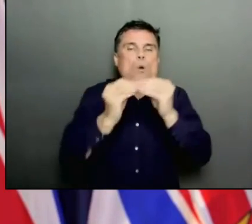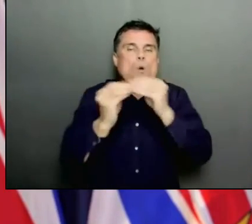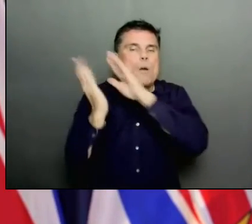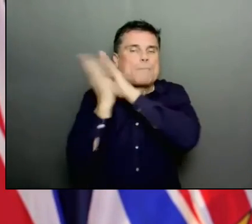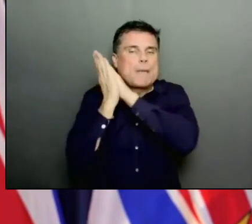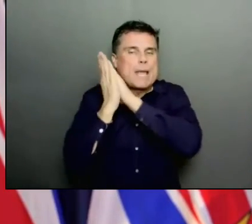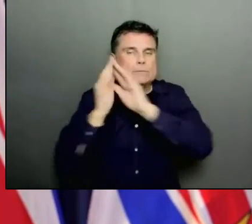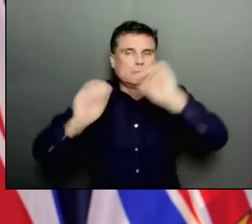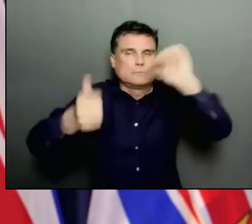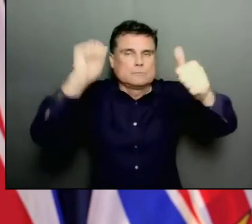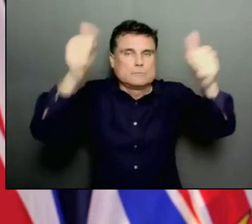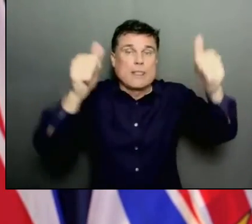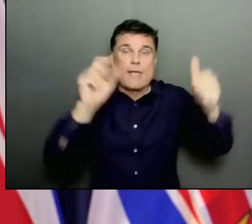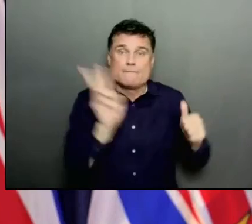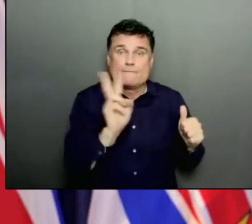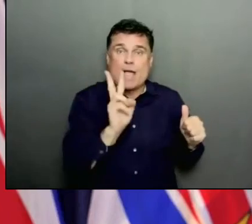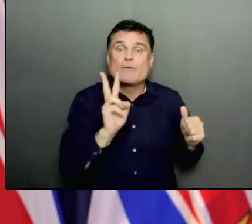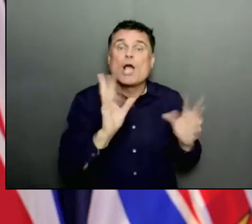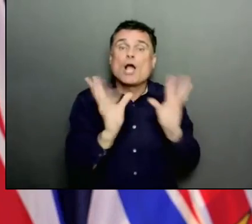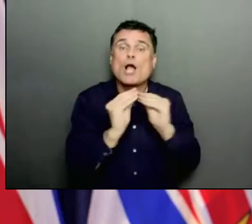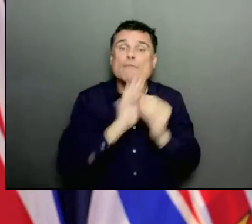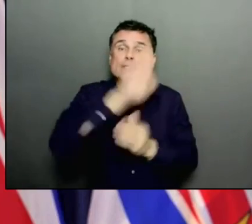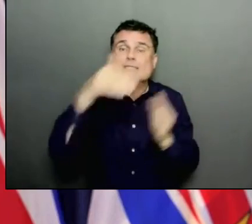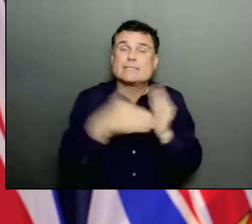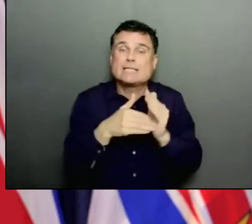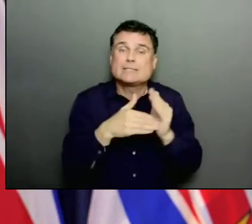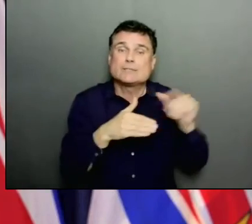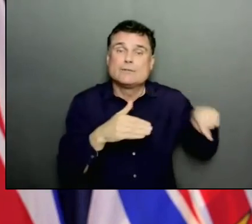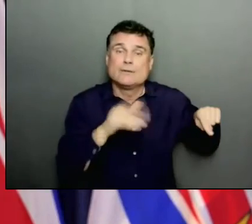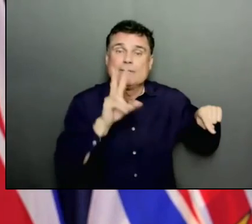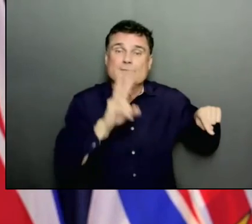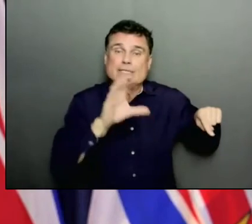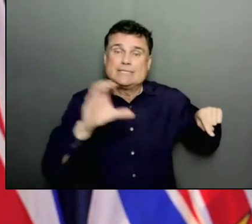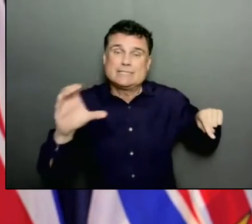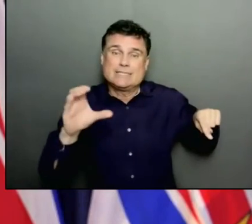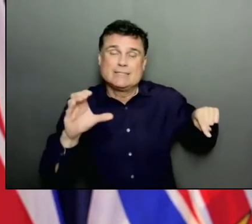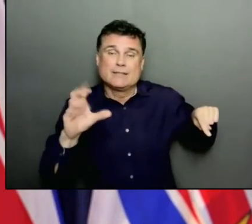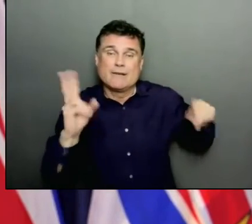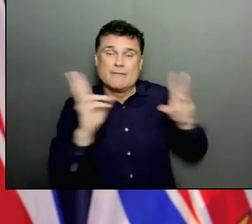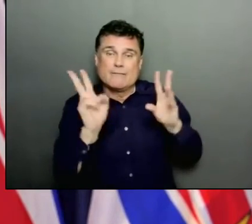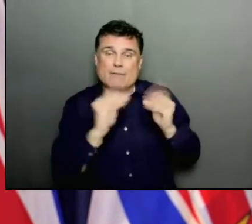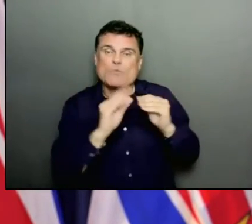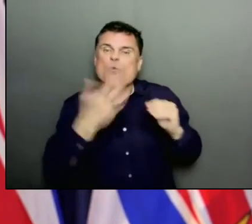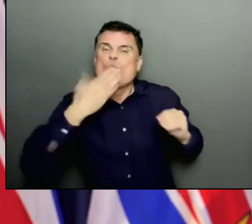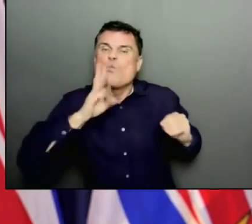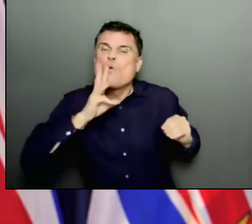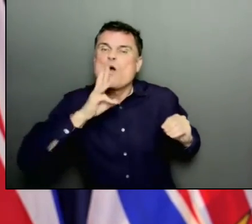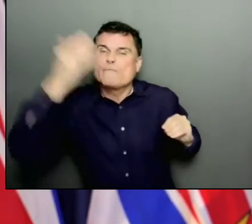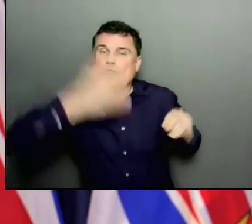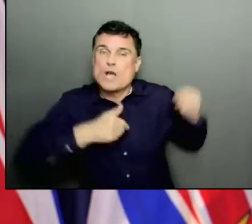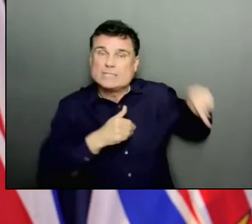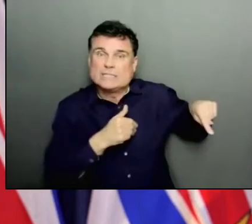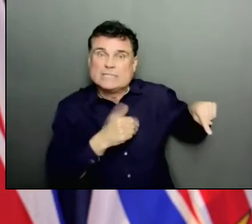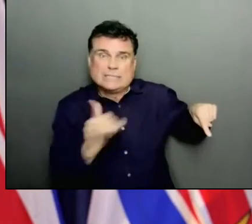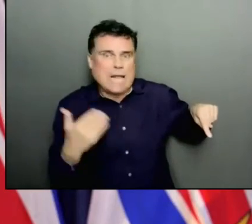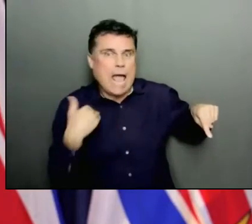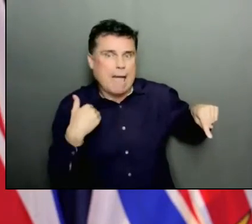and in individual cases of individual hospitals. I think of the extraordinary work done at the University Hospital of northern British